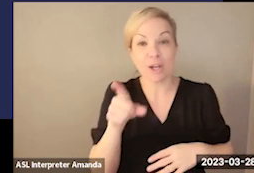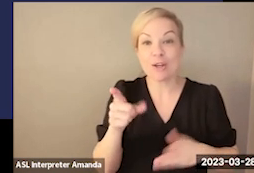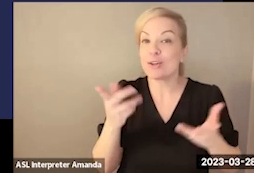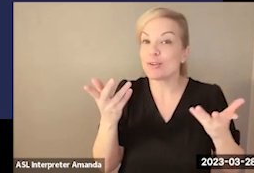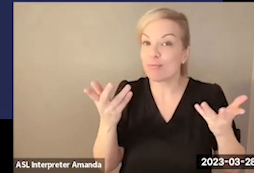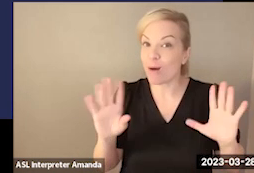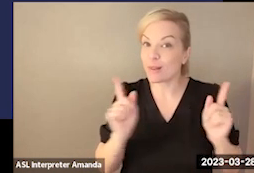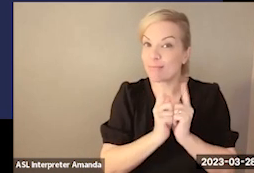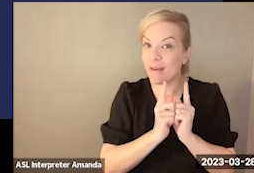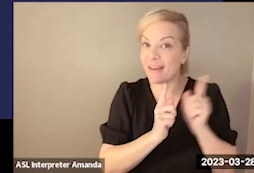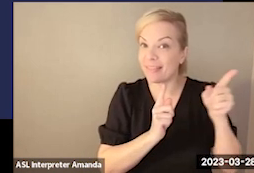Debbie Stine, Science & Technology Policy Academy: and then you have